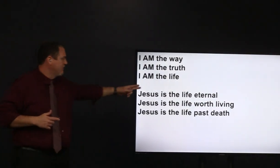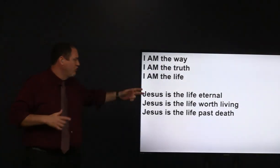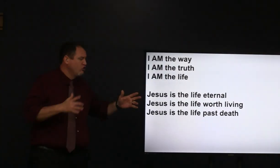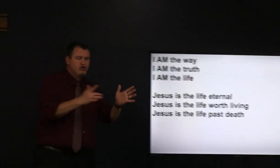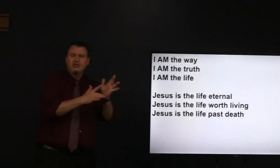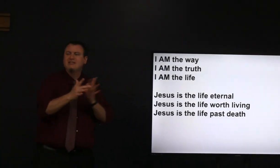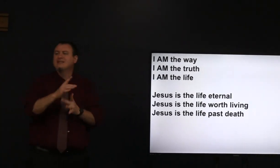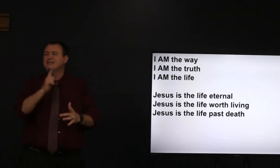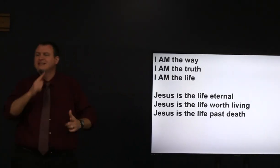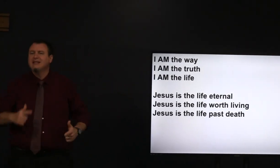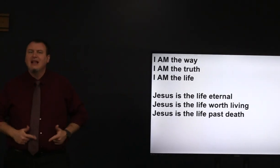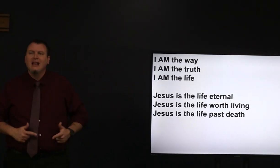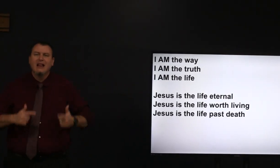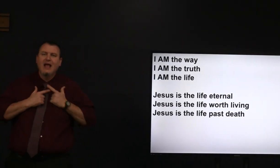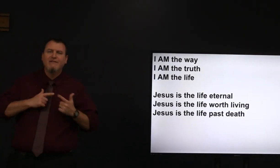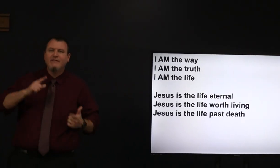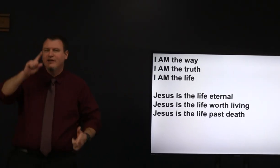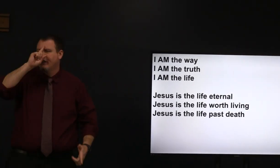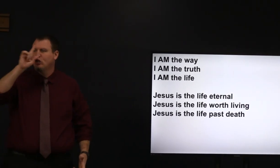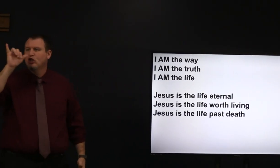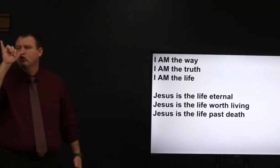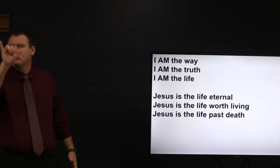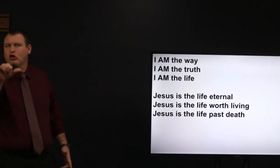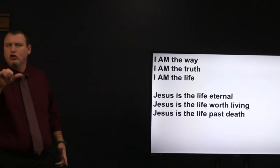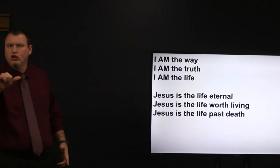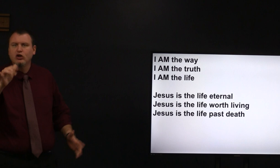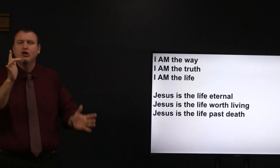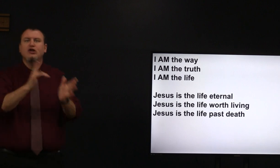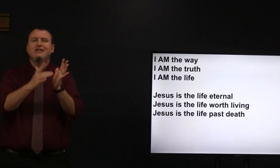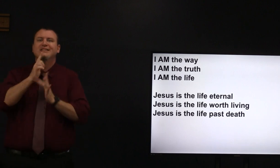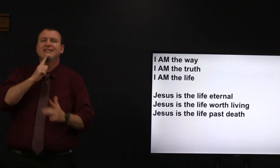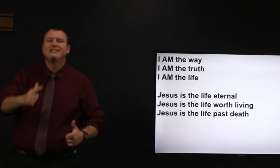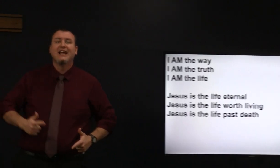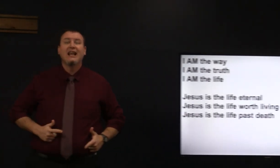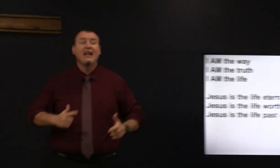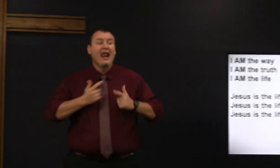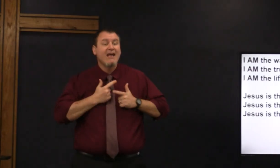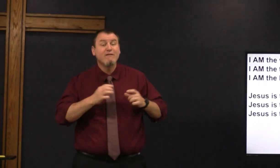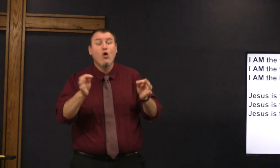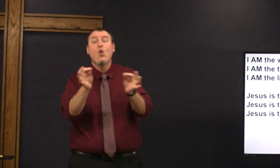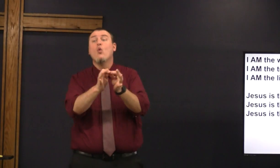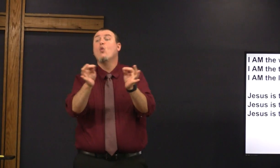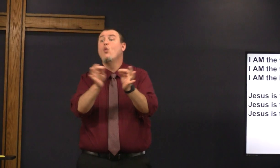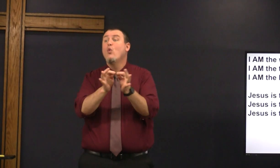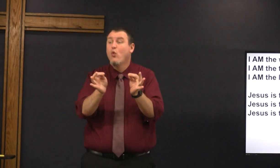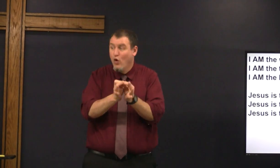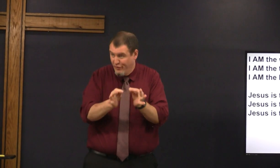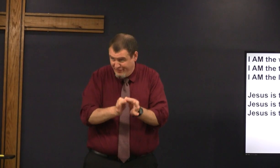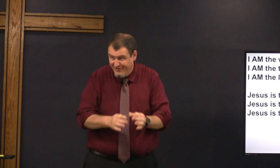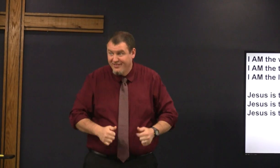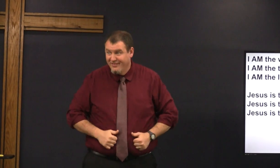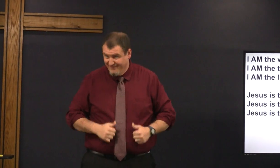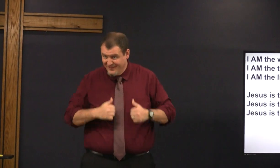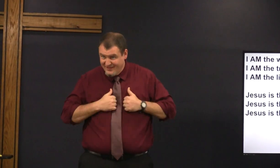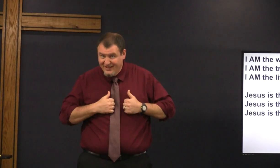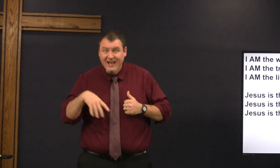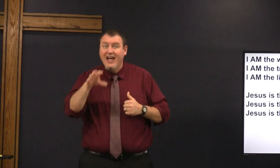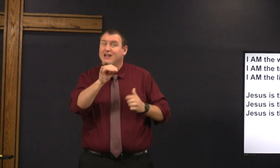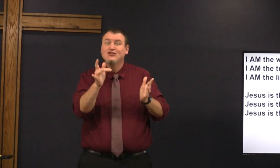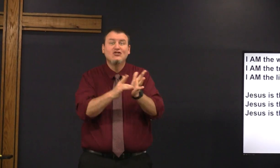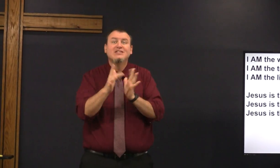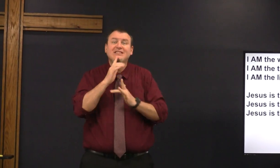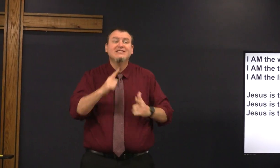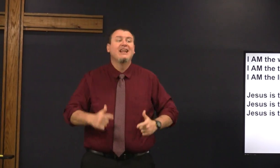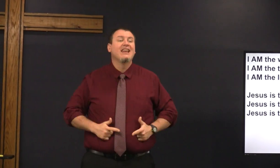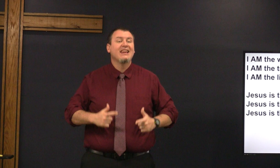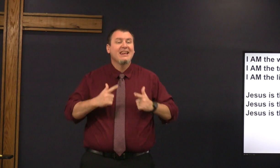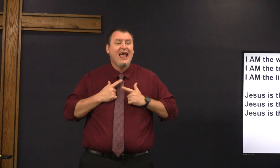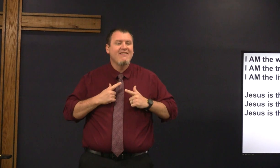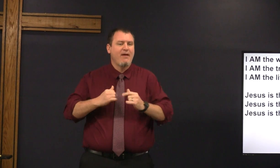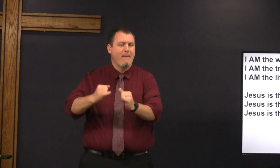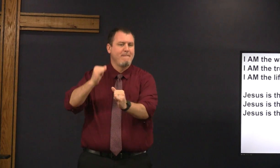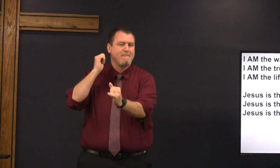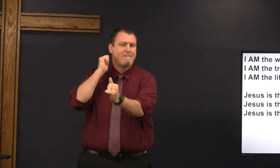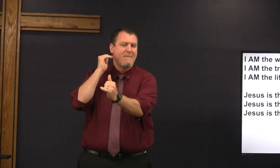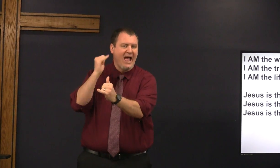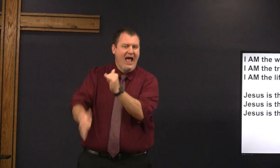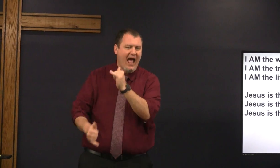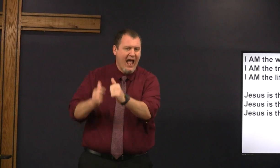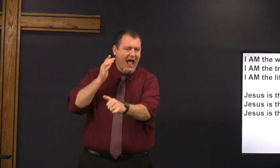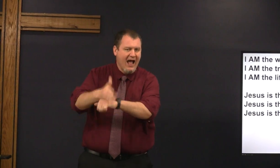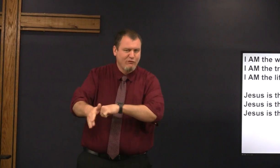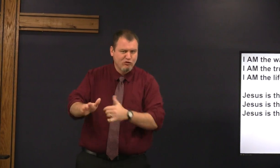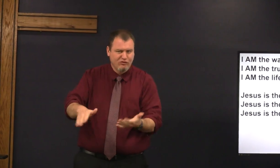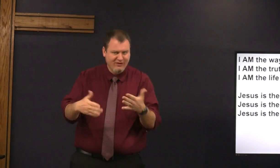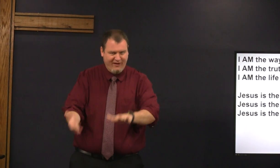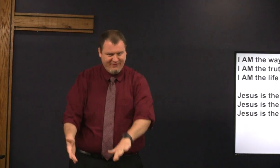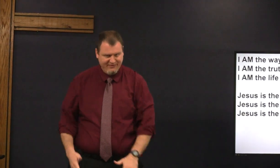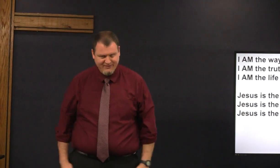Jesus is the life eternal Jesus is the life worth living Jesus is the life past death